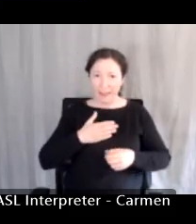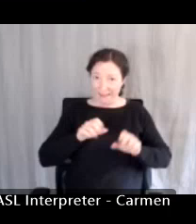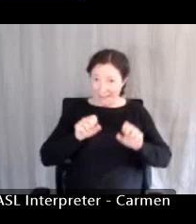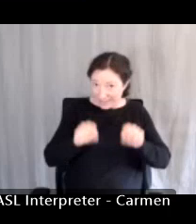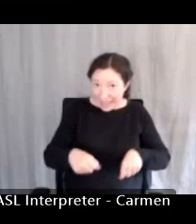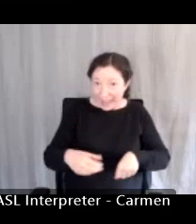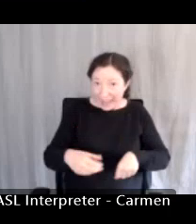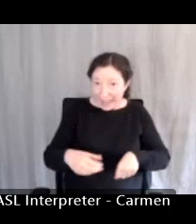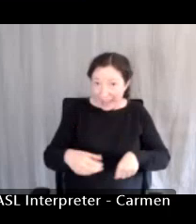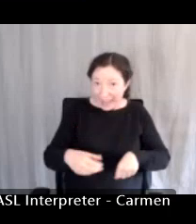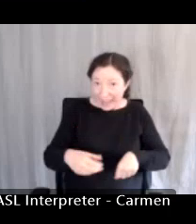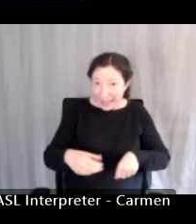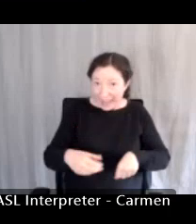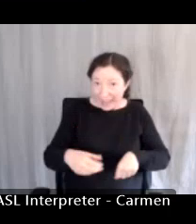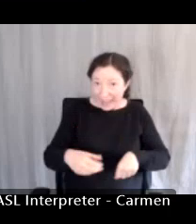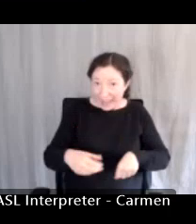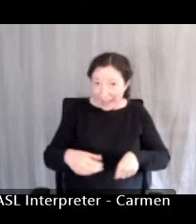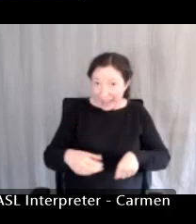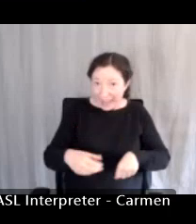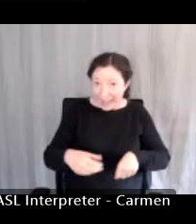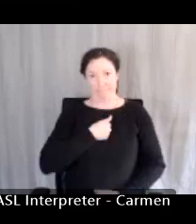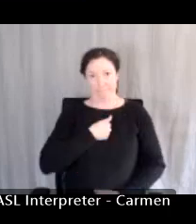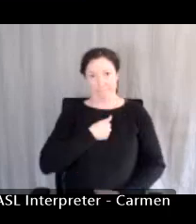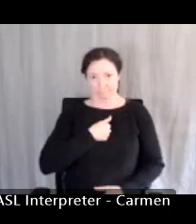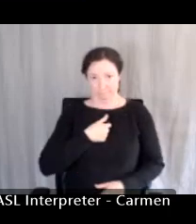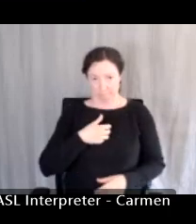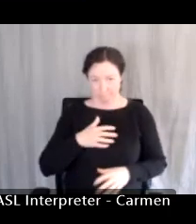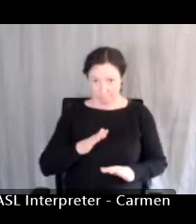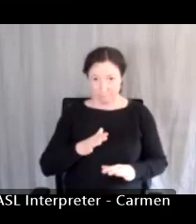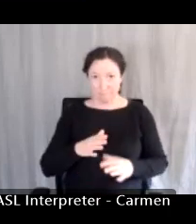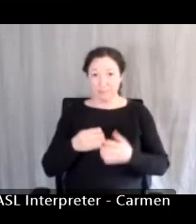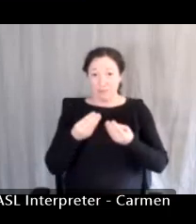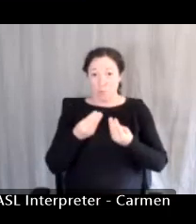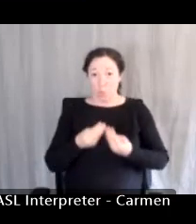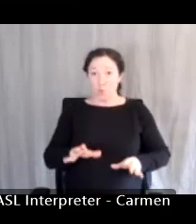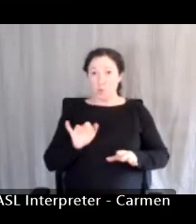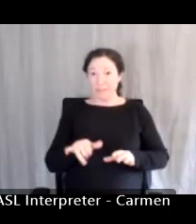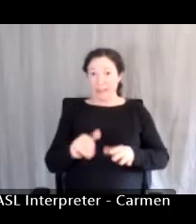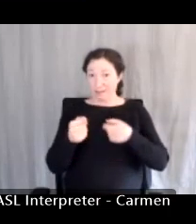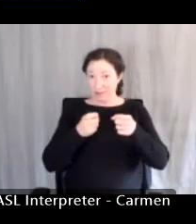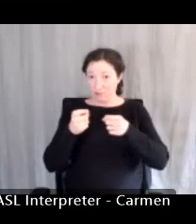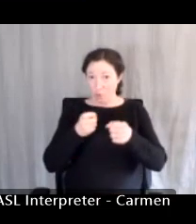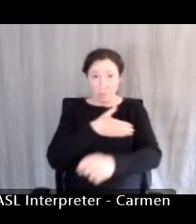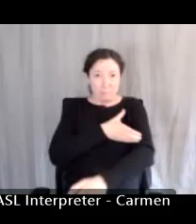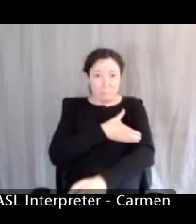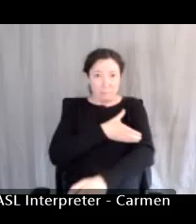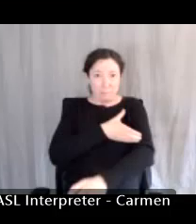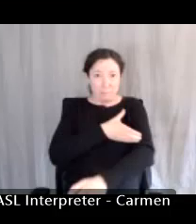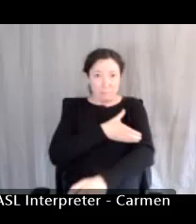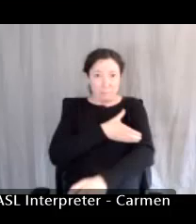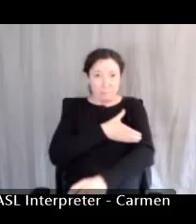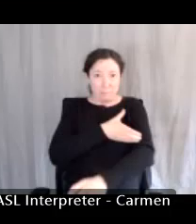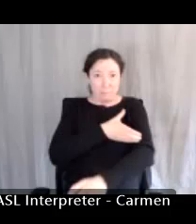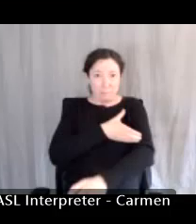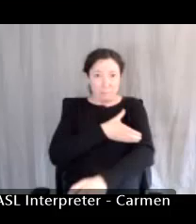and satiety and you, you lose some of that control. We, we give that power away when there's a chronic